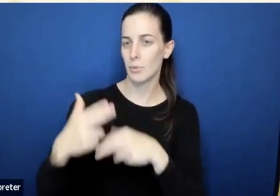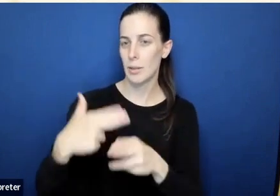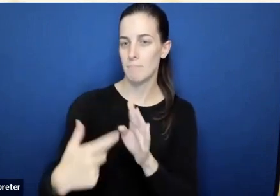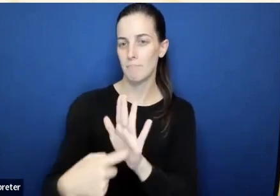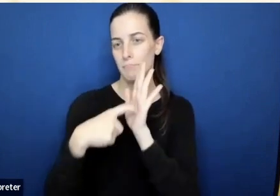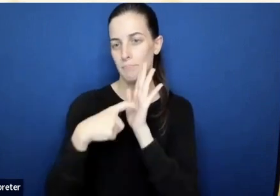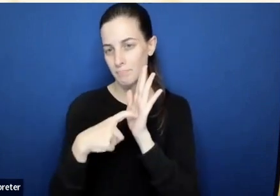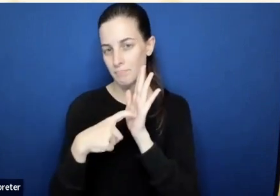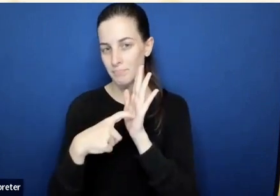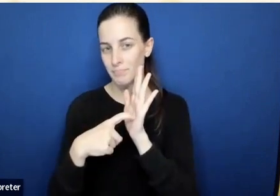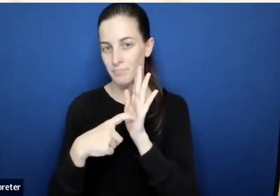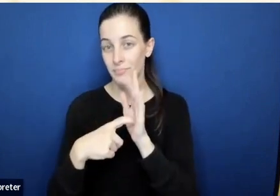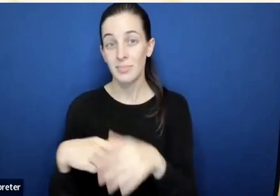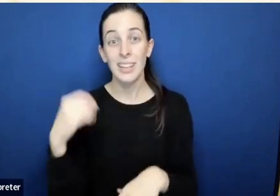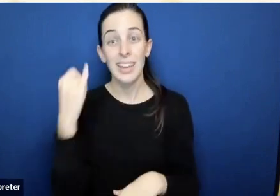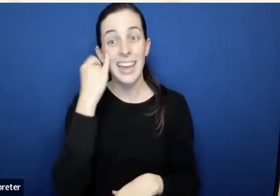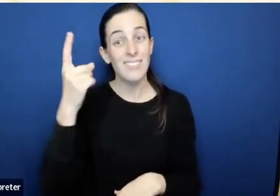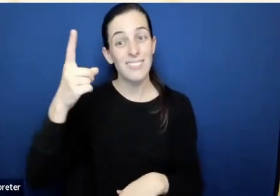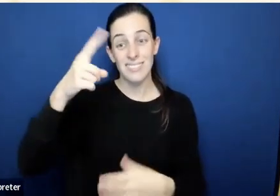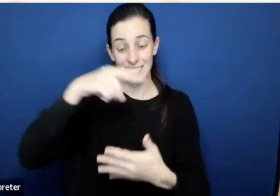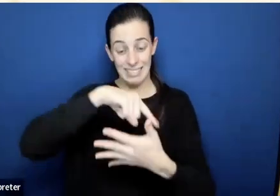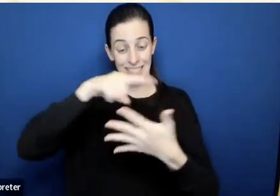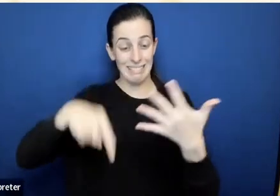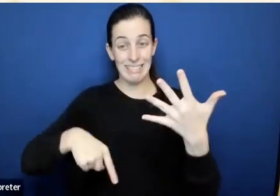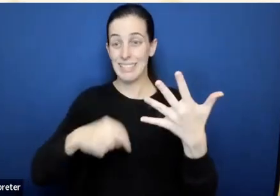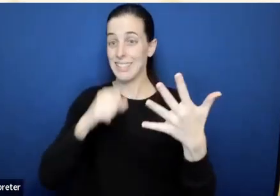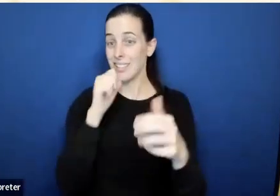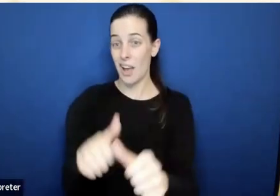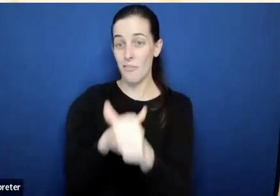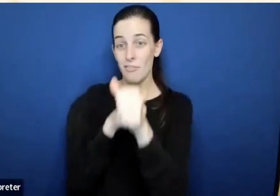If authors don't follow these rules, ARIA does more harm than good.